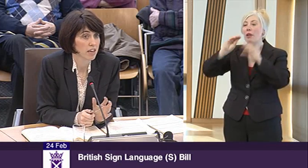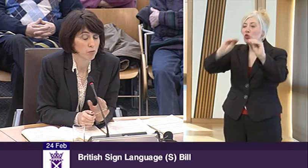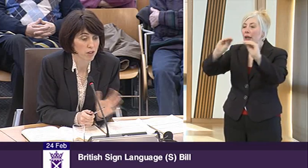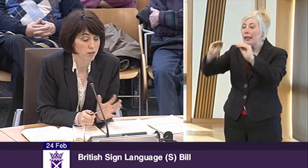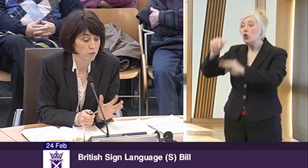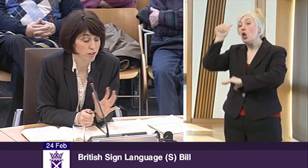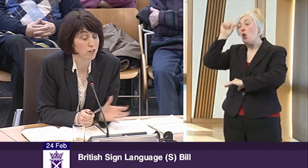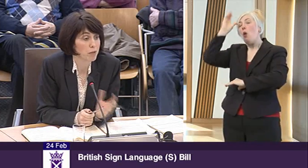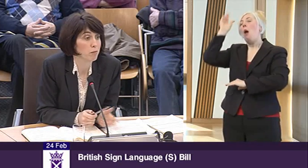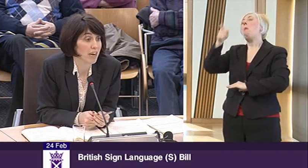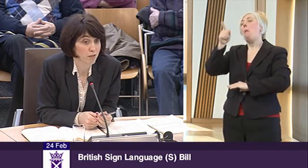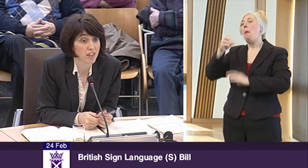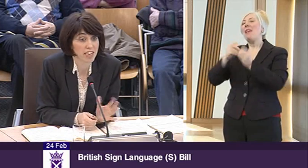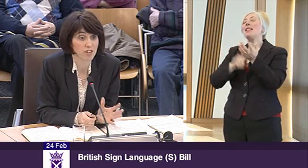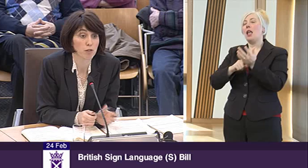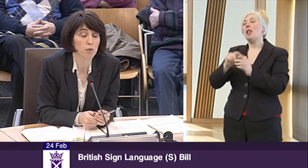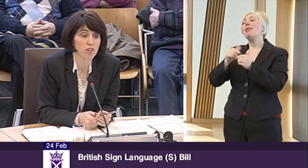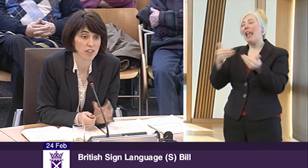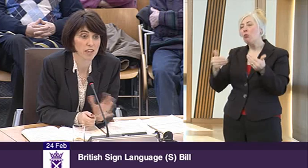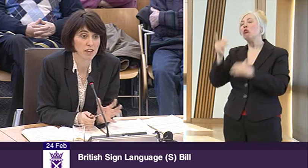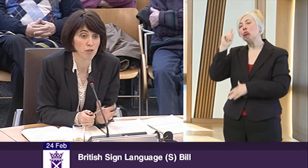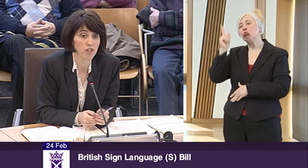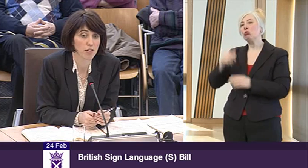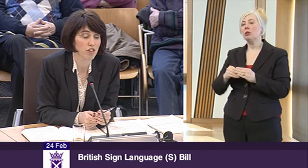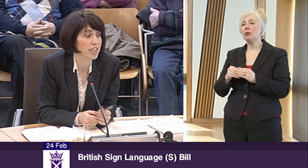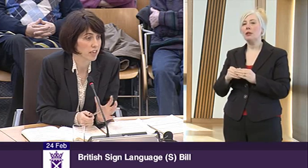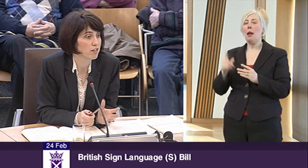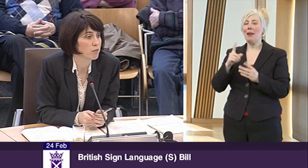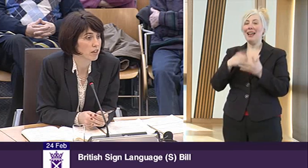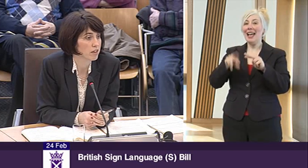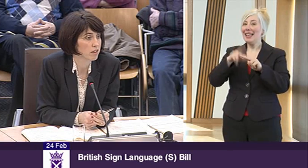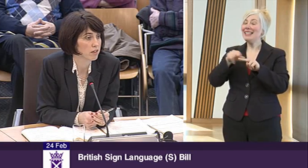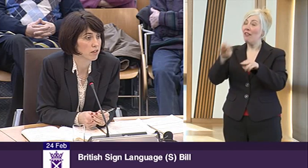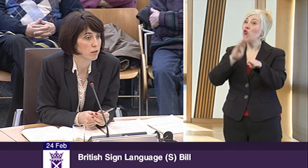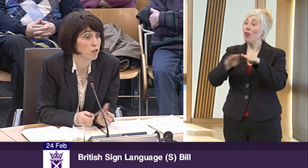I do not want to speak on behalf of other NHS boards, but I think that staff training